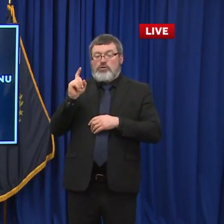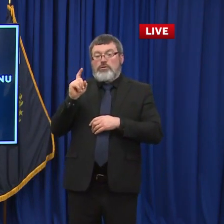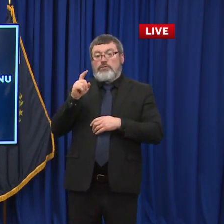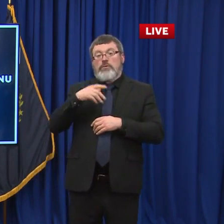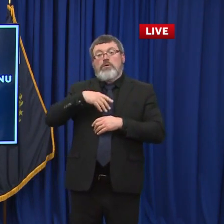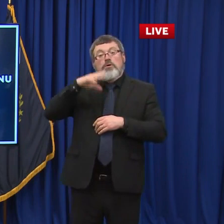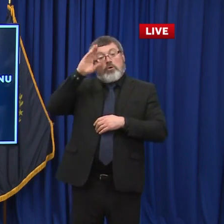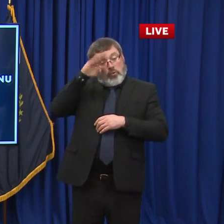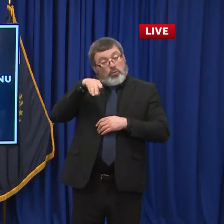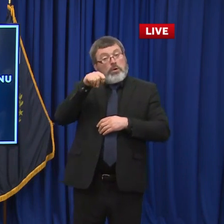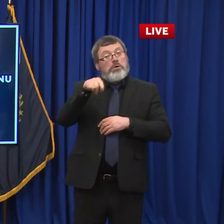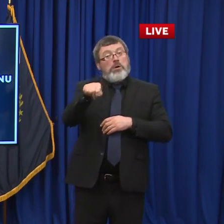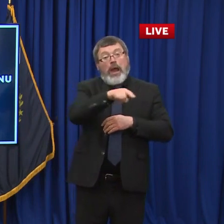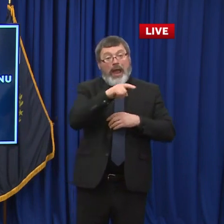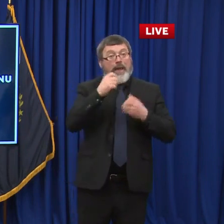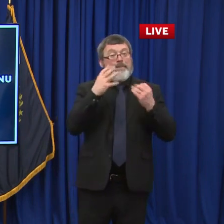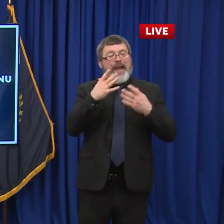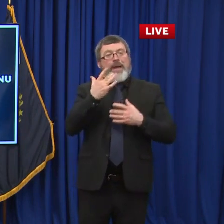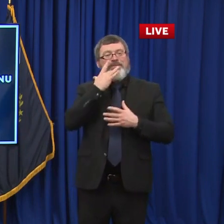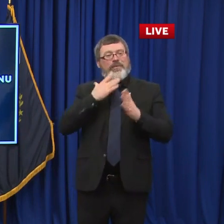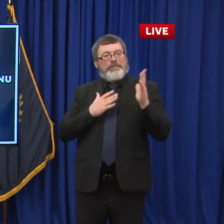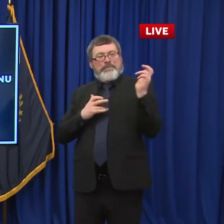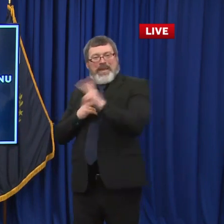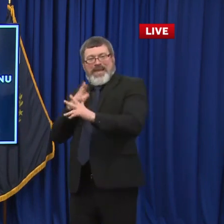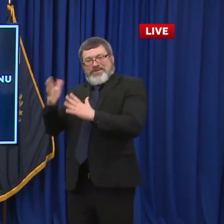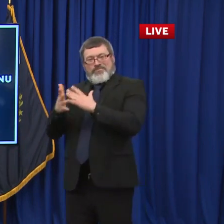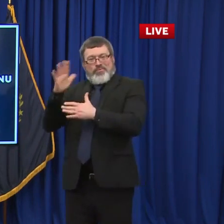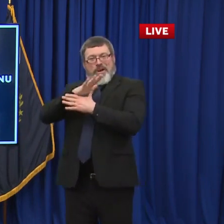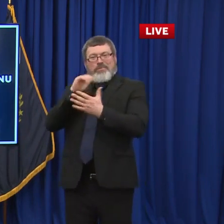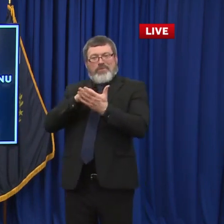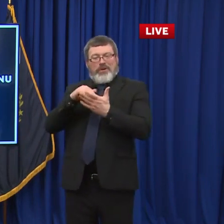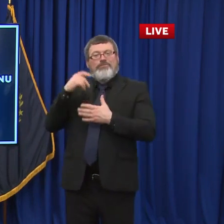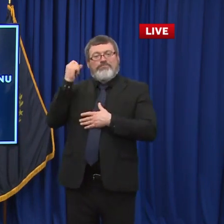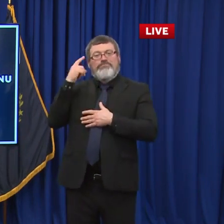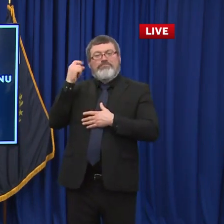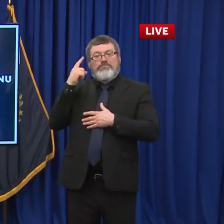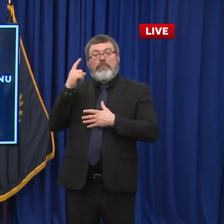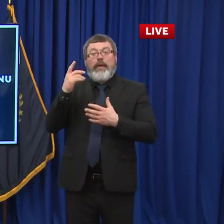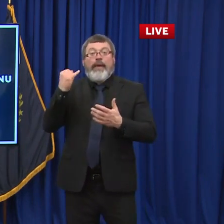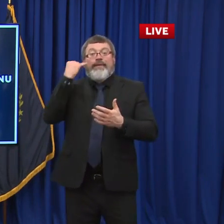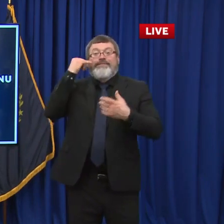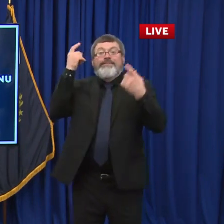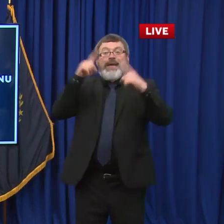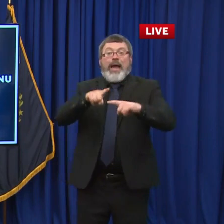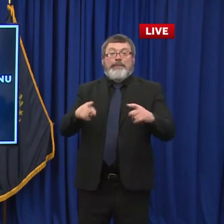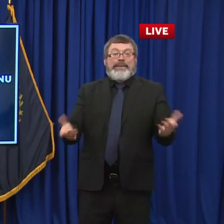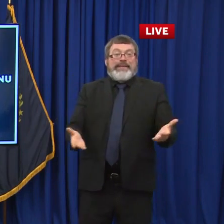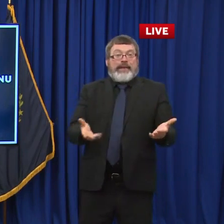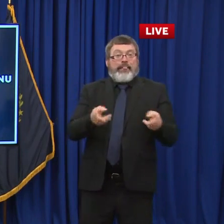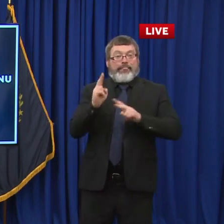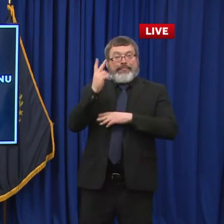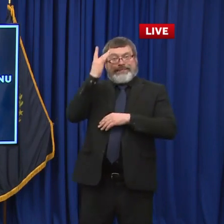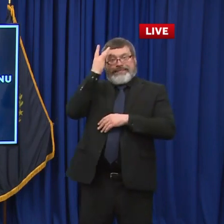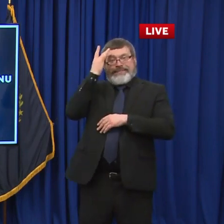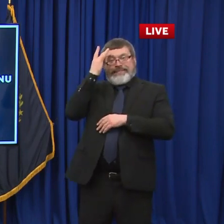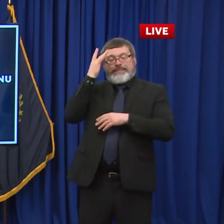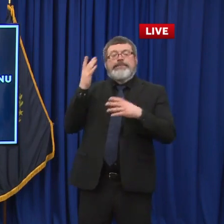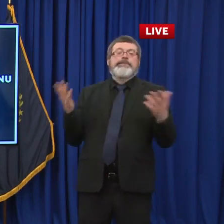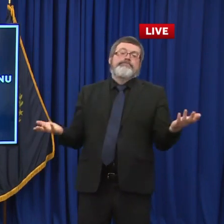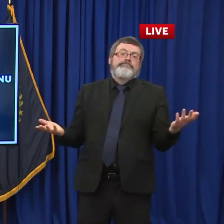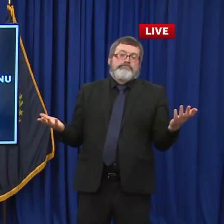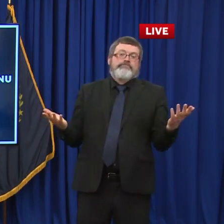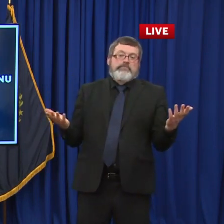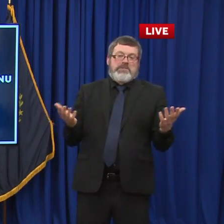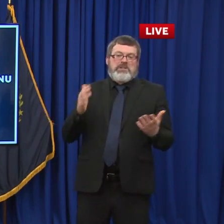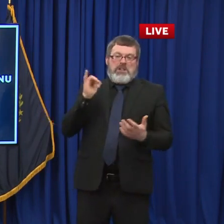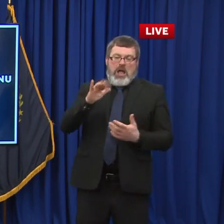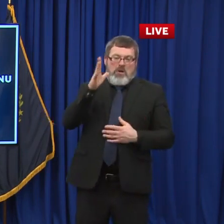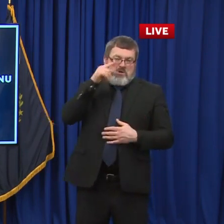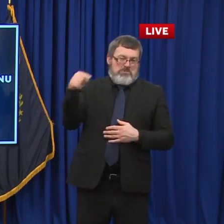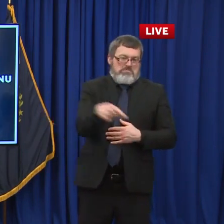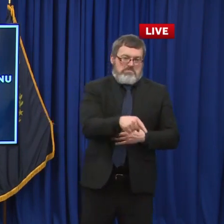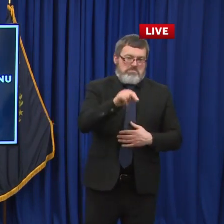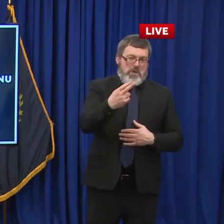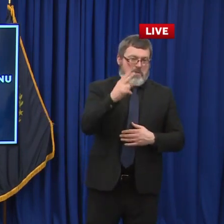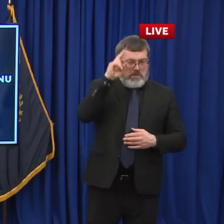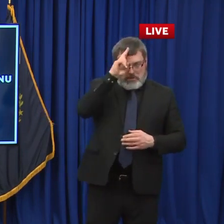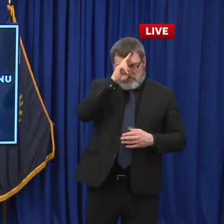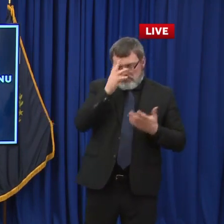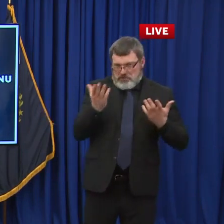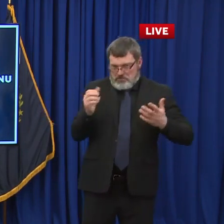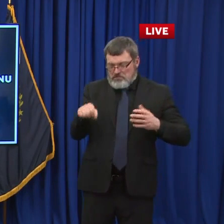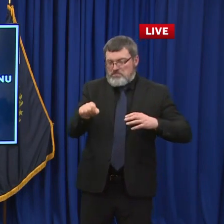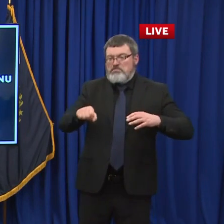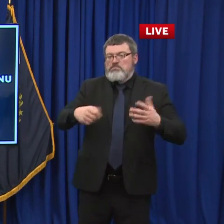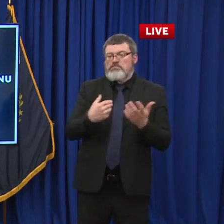OBVIOUSLY, MOST PEOPLE WANT CARE IN THEIR OWN COMMUNITY FOR THE MOST PART, SO IF WE CAN PROVIDE THAT OPPORTUNITY TO GIVE BACK TO THE COMMUNITY IN A HOSPITAL OR FACILITY THAT CAN CARE FOR THEIR